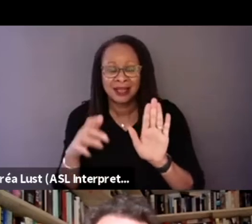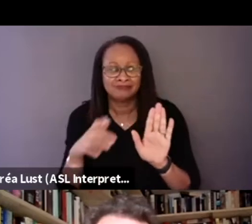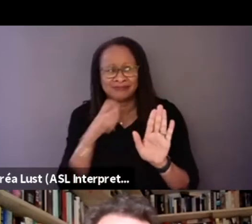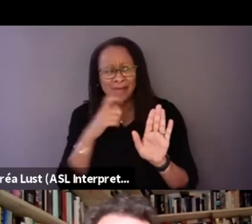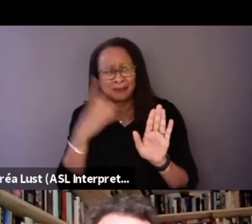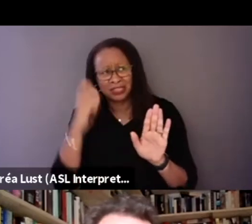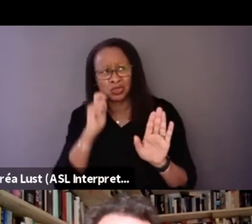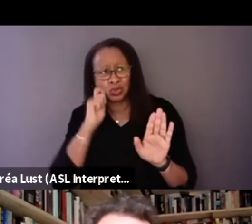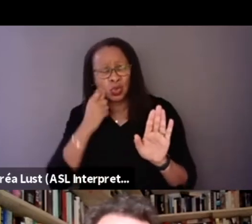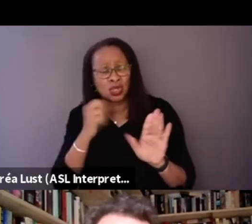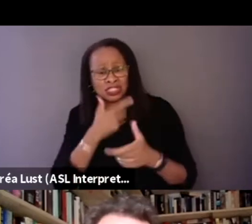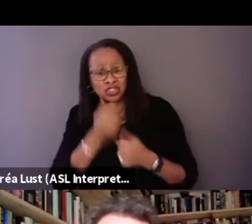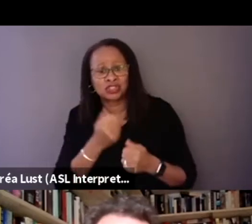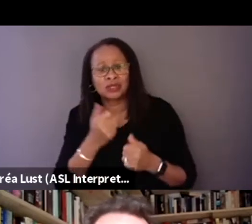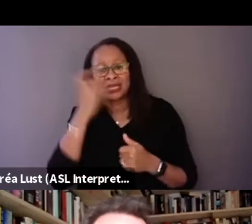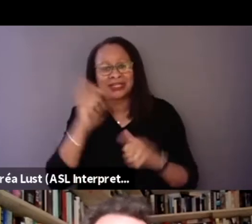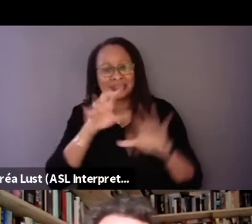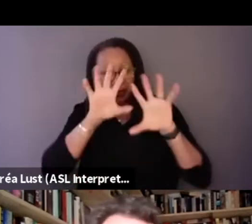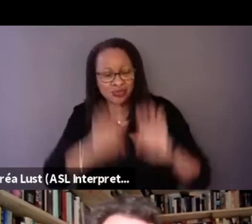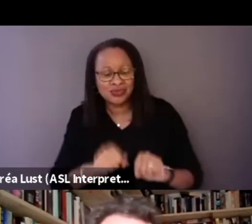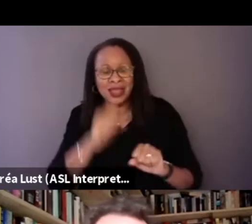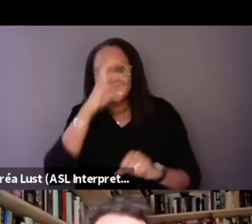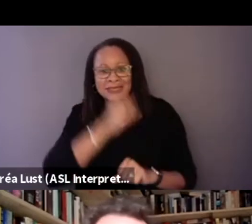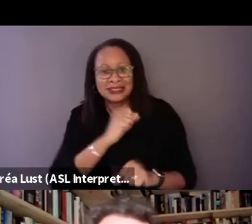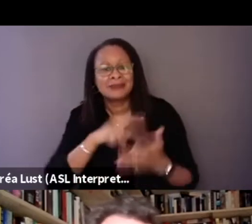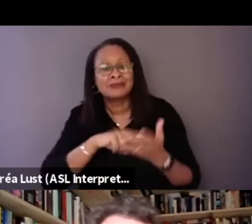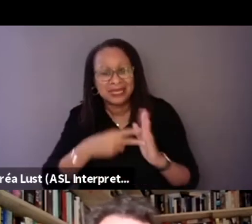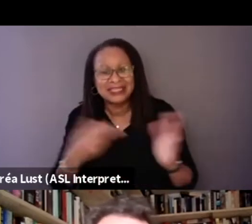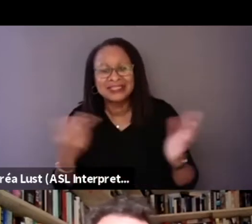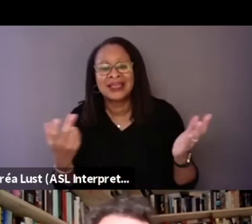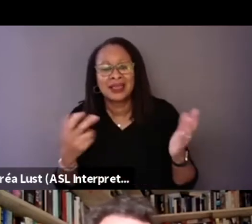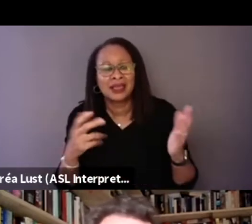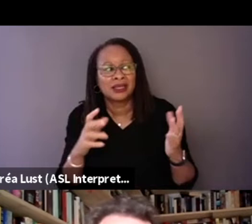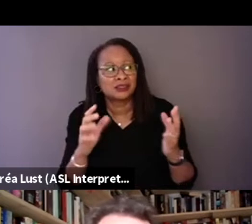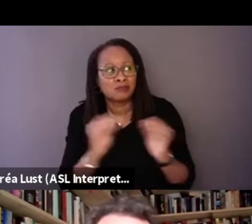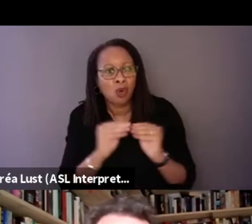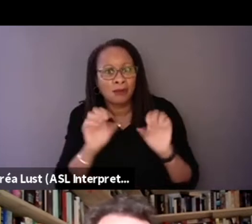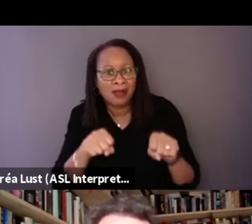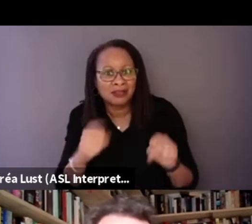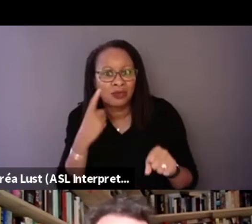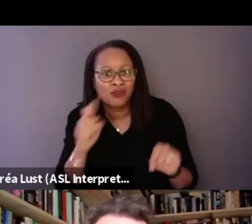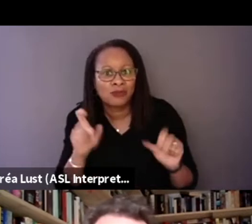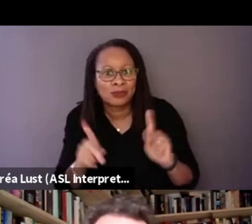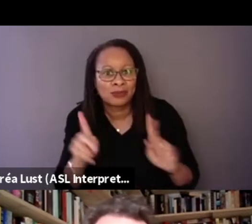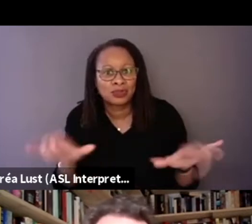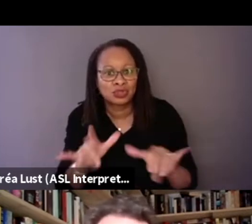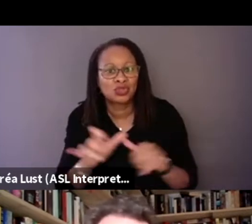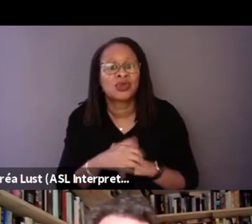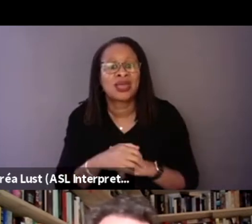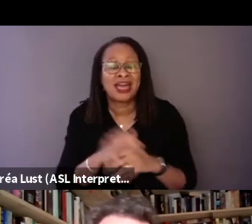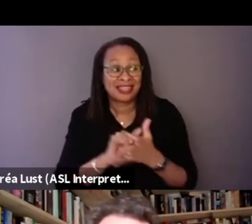but by demystifying it, it makes it feel possible. It makes you feel like, oh, that's how you get the right hashtag, you get the right clip.